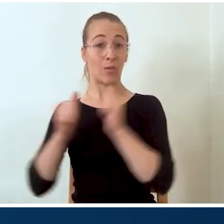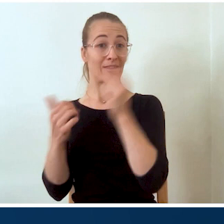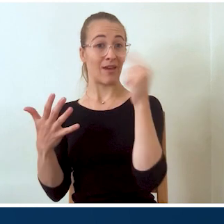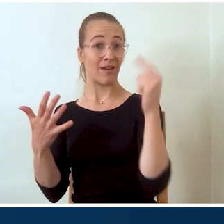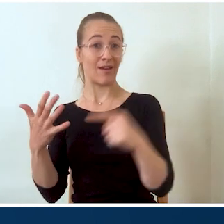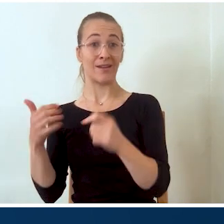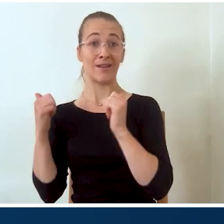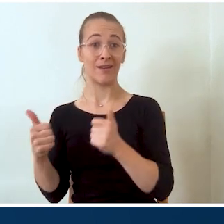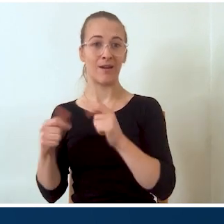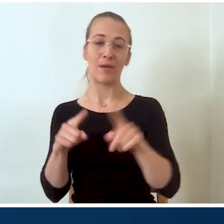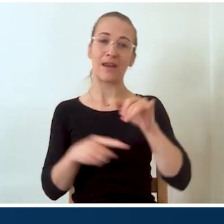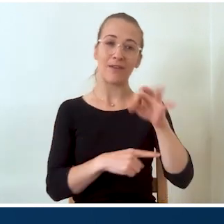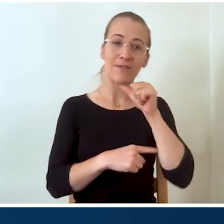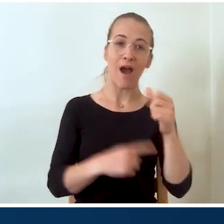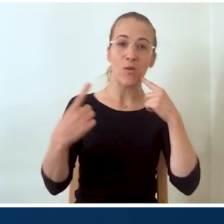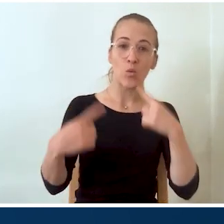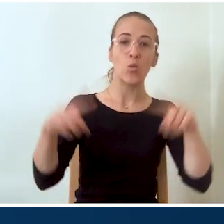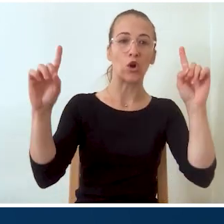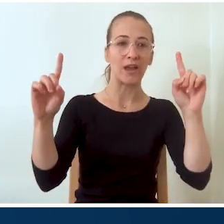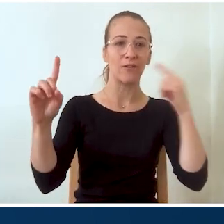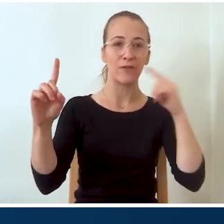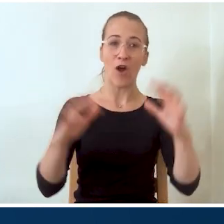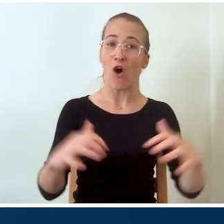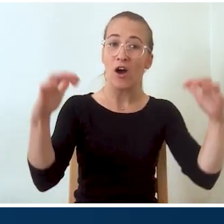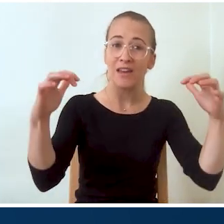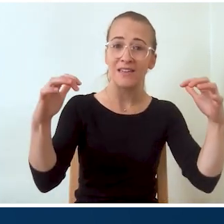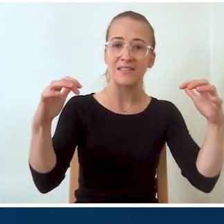but if it's not really reaching our audience and our audience really still can't use it,